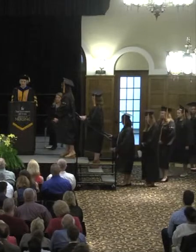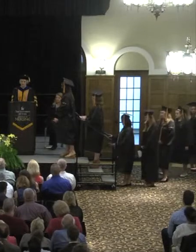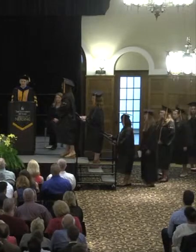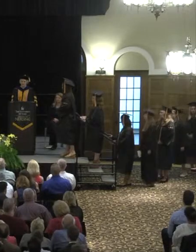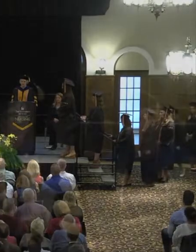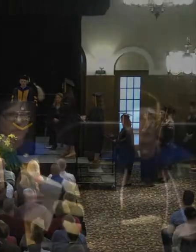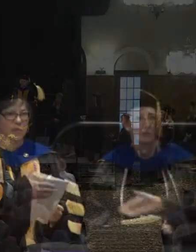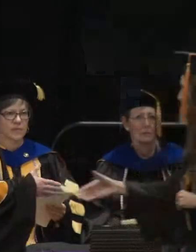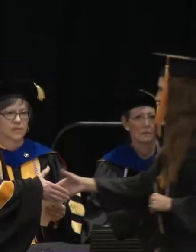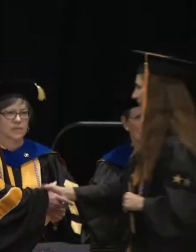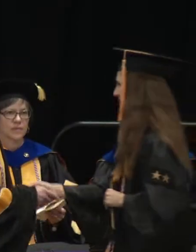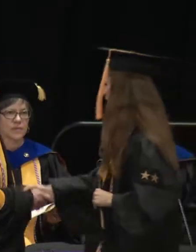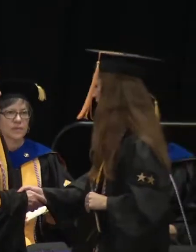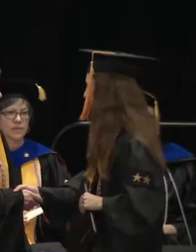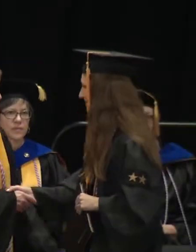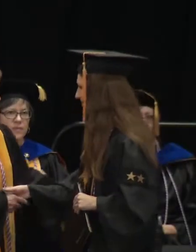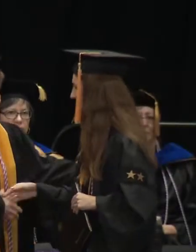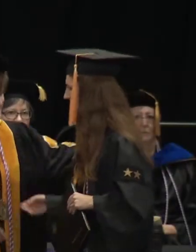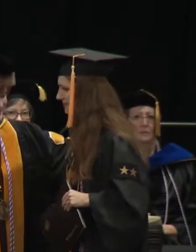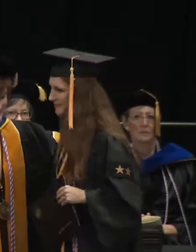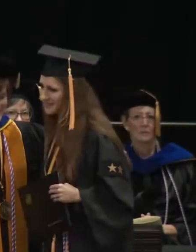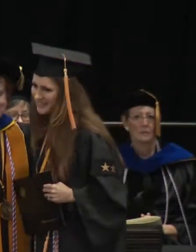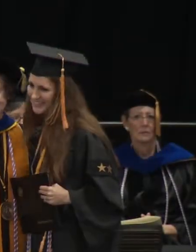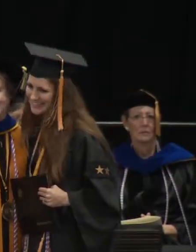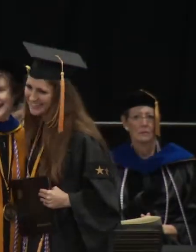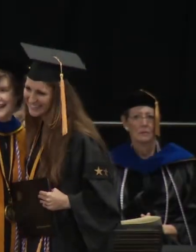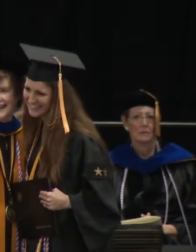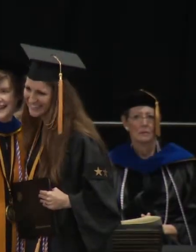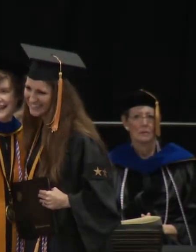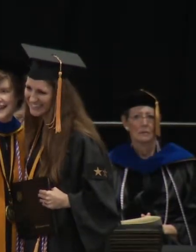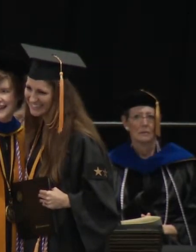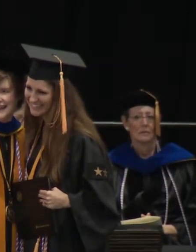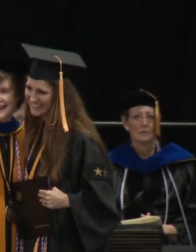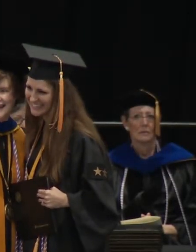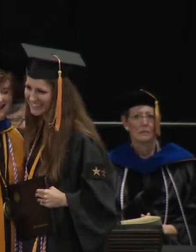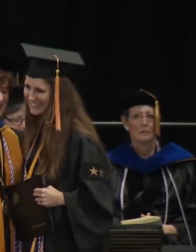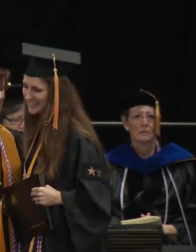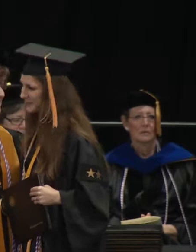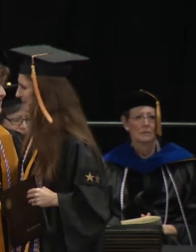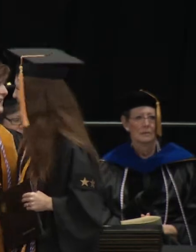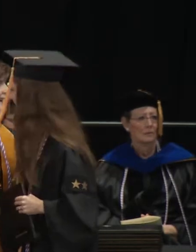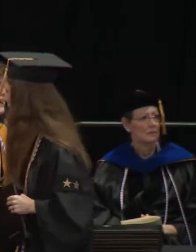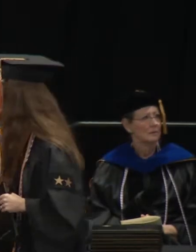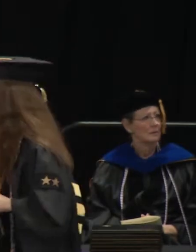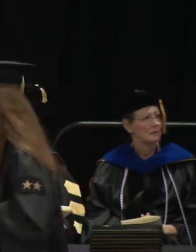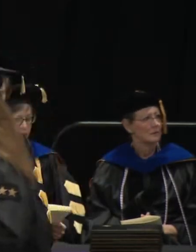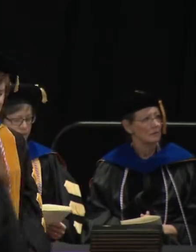with University Honors, with High Distinction, and Honors in Nursing.